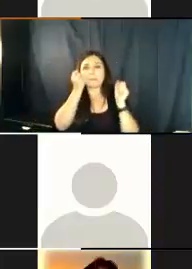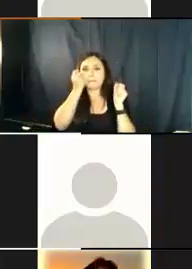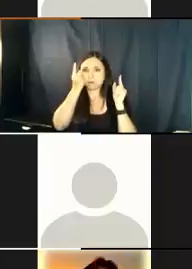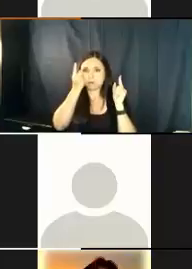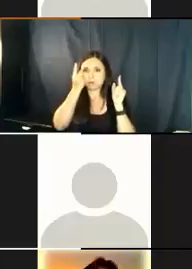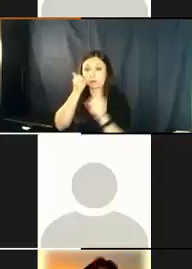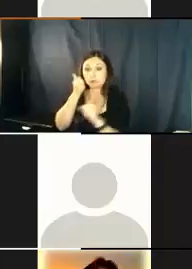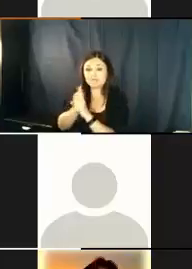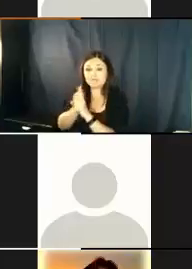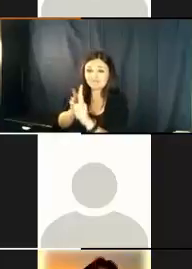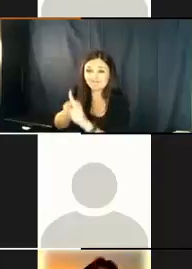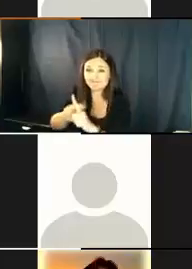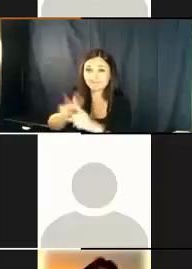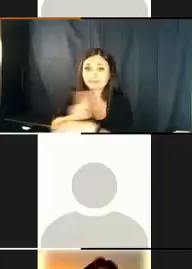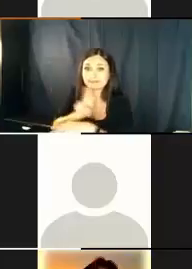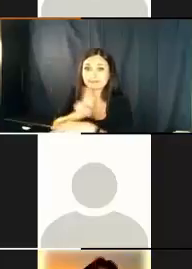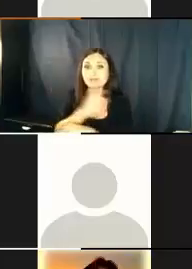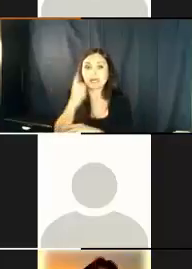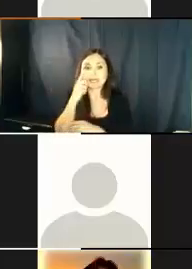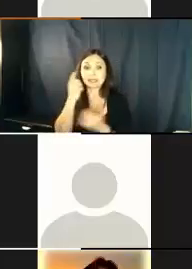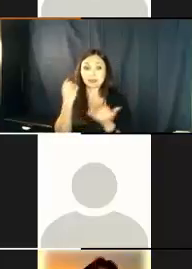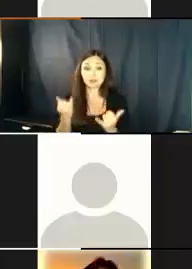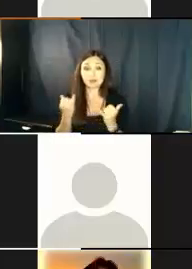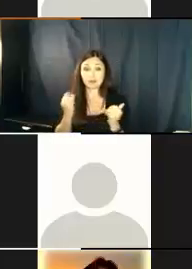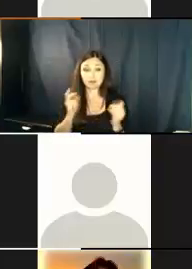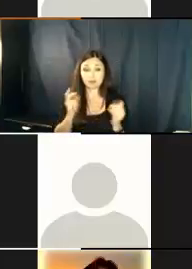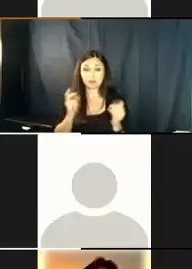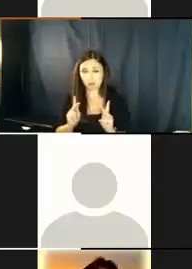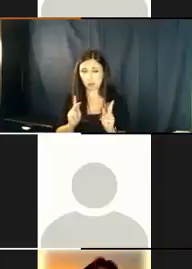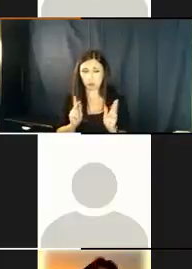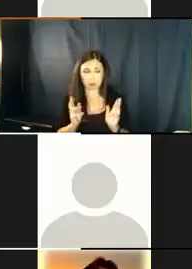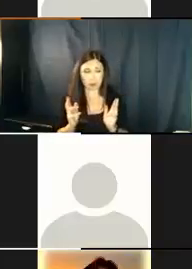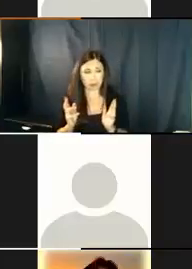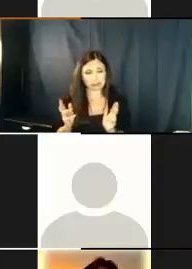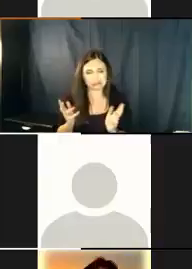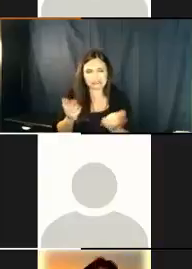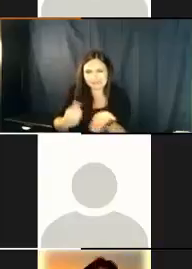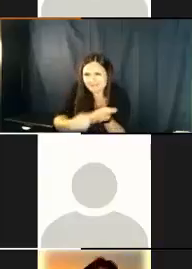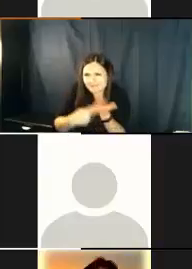so I think were people right now are really having conversations is how does that fit